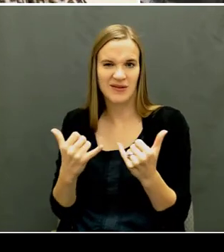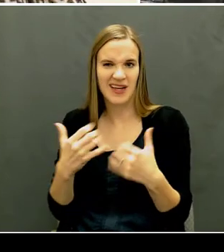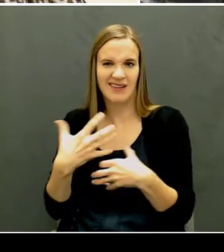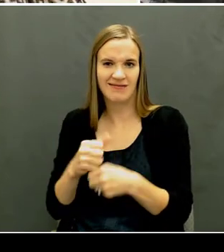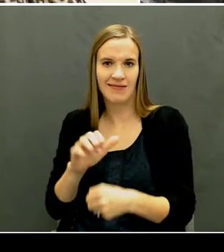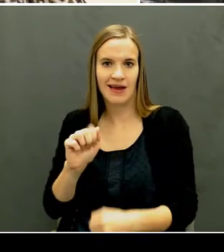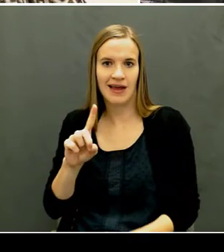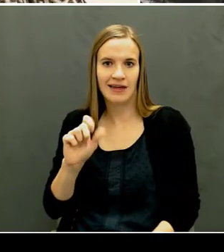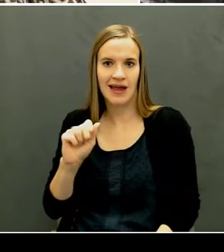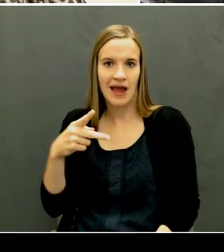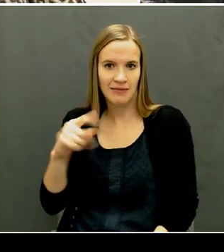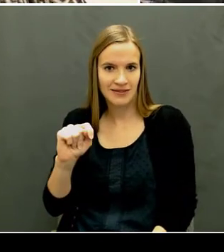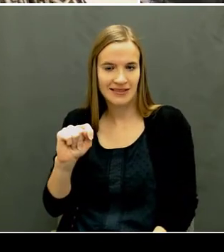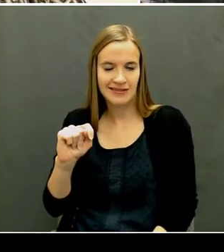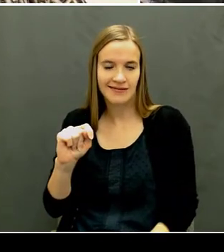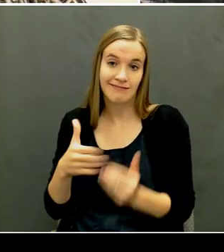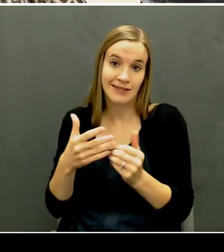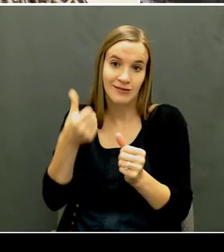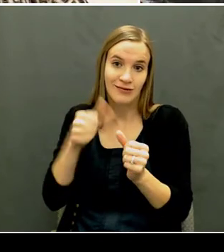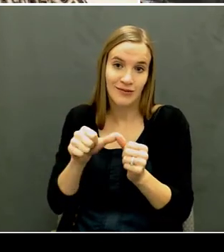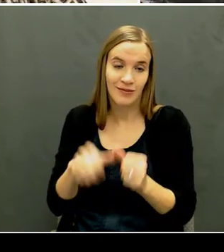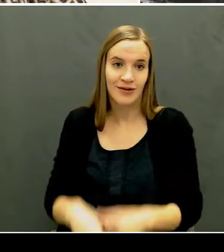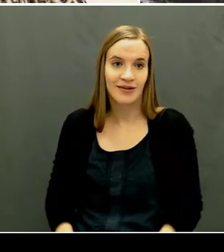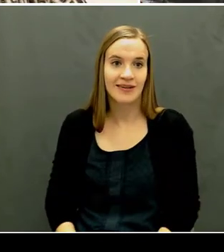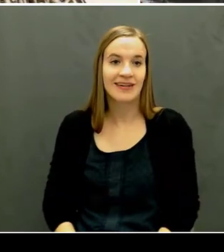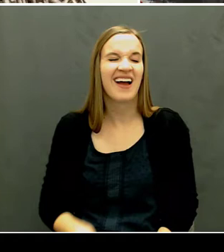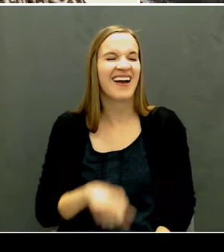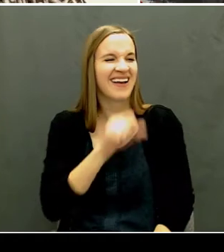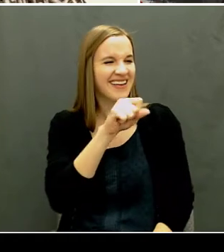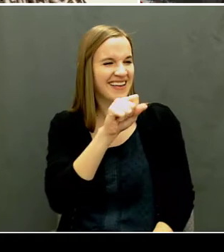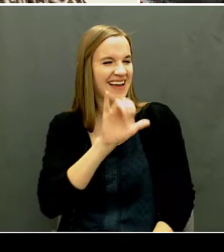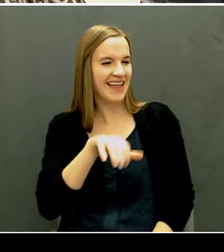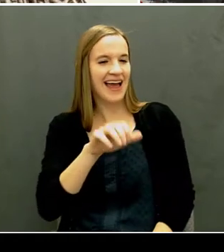Mark Leeper: Well, yeah, there's something to be said for having a little shorter thing to write to. That's for sure.